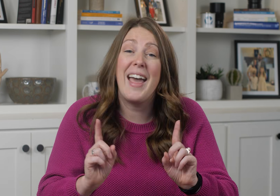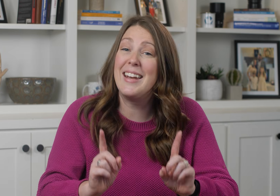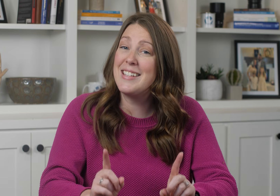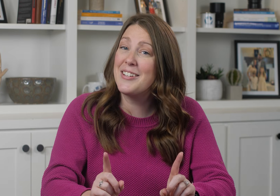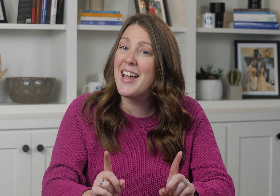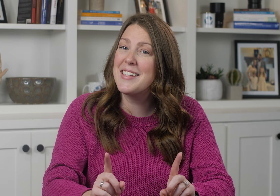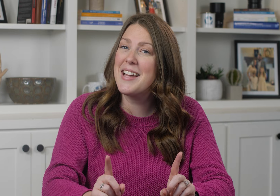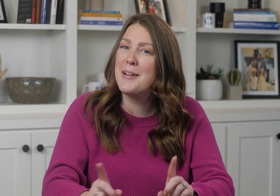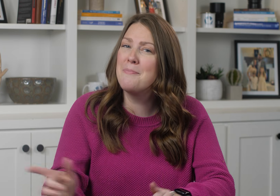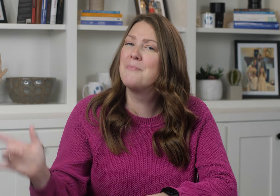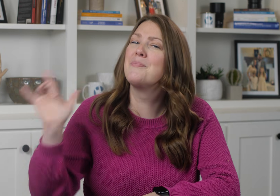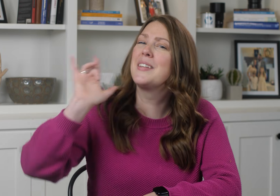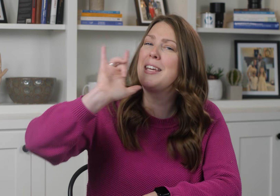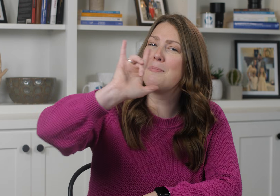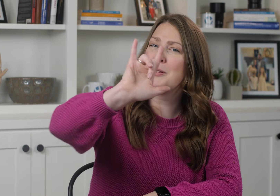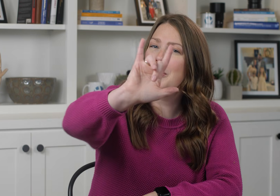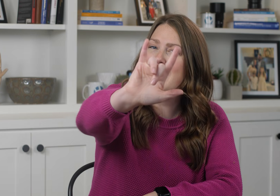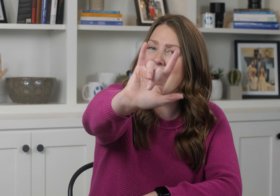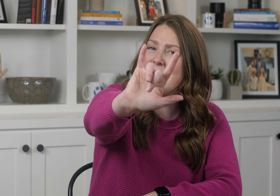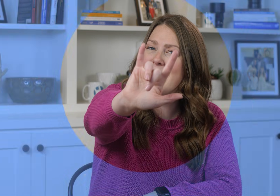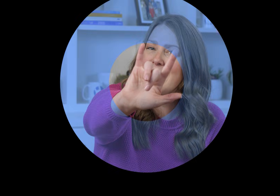And until next time, keep learning how to sign.